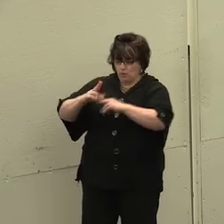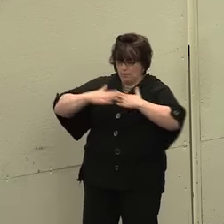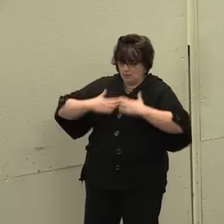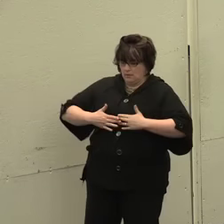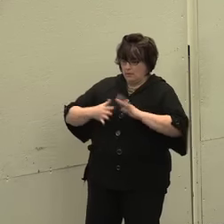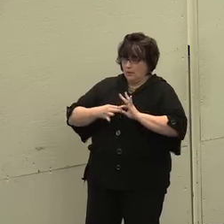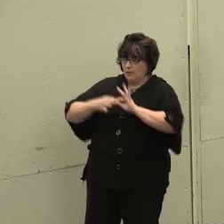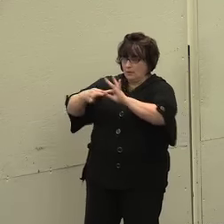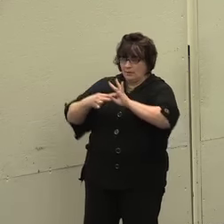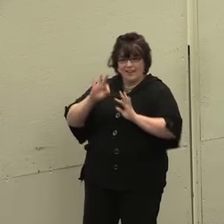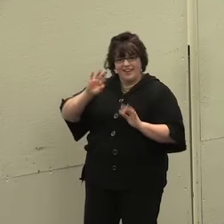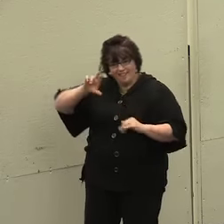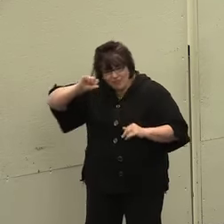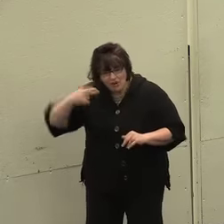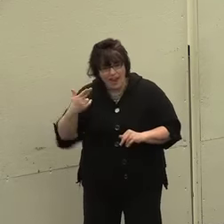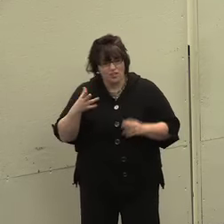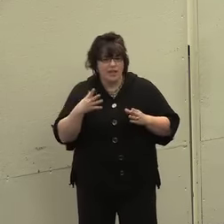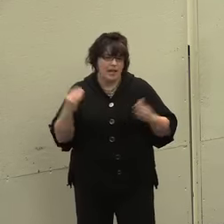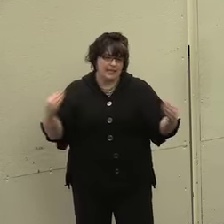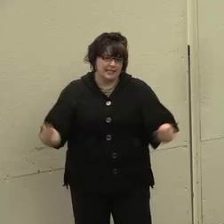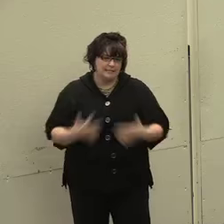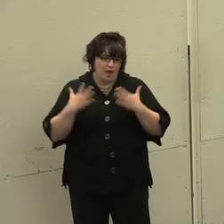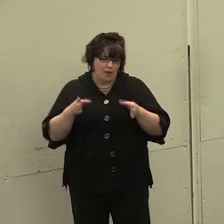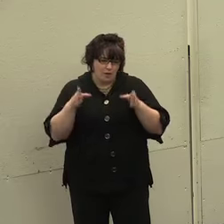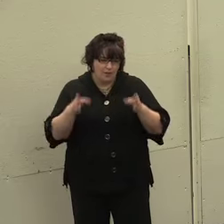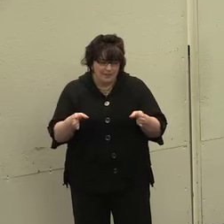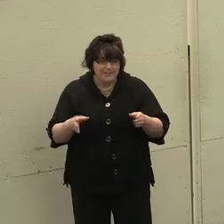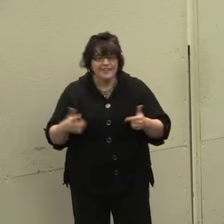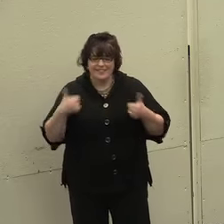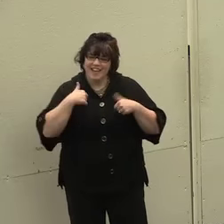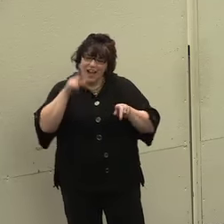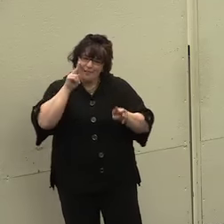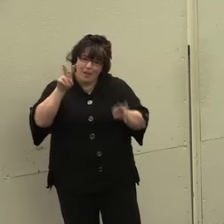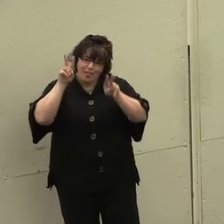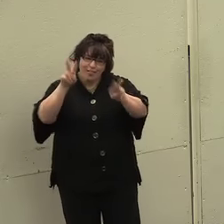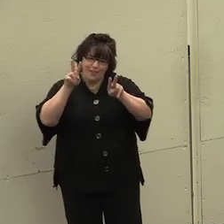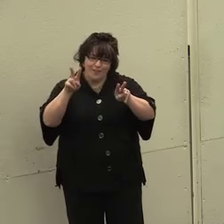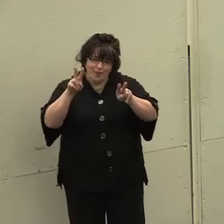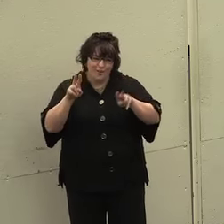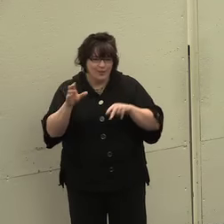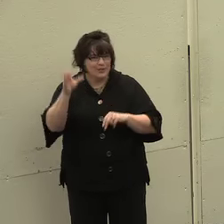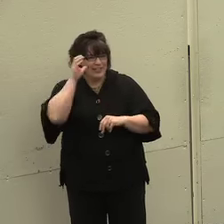fresh and very inspiring. So I'm looking forward to the lecture.